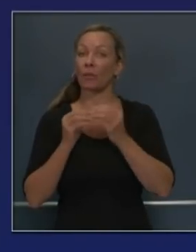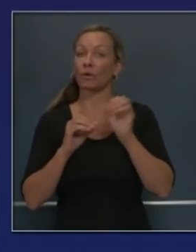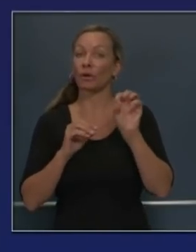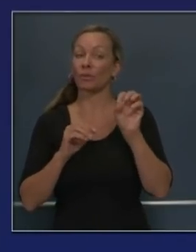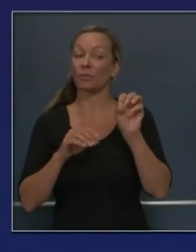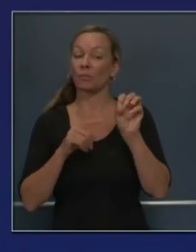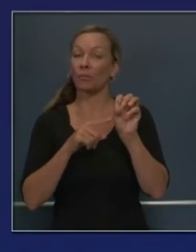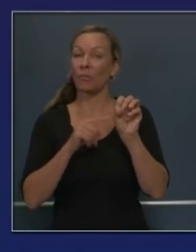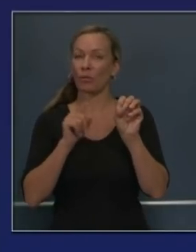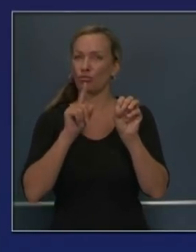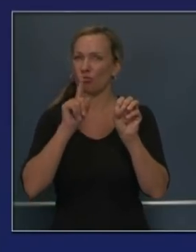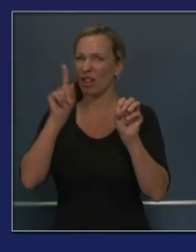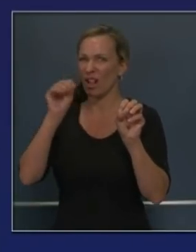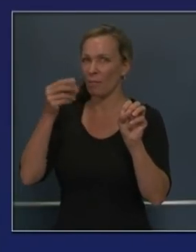BECAUSE THE REPORTING DELAYS